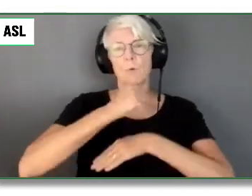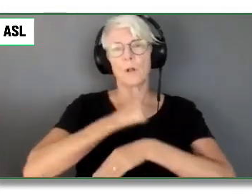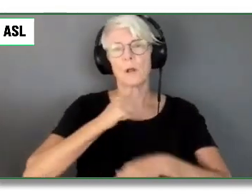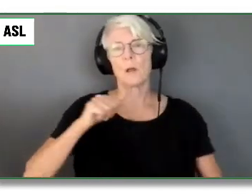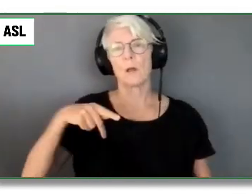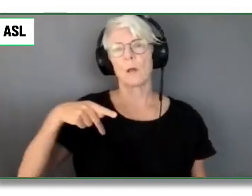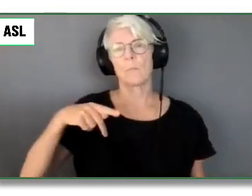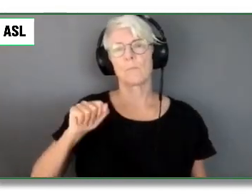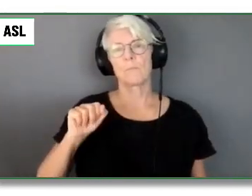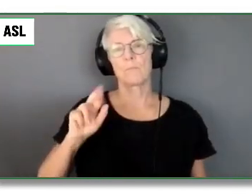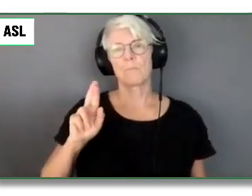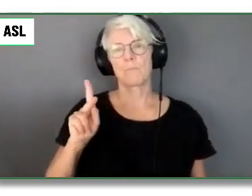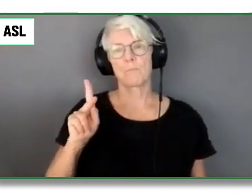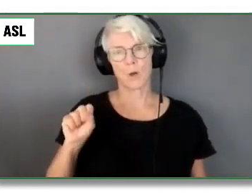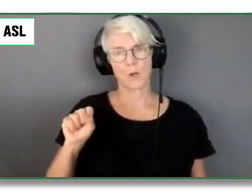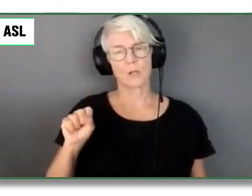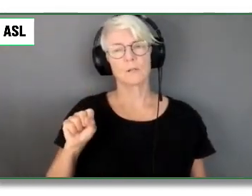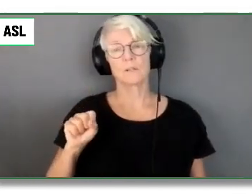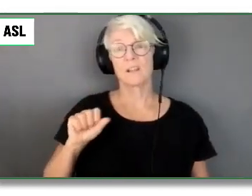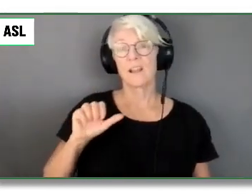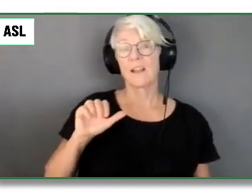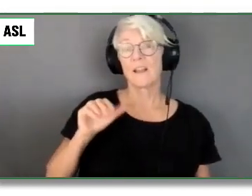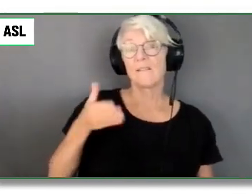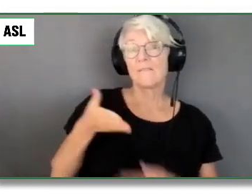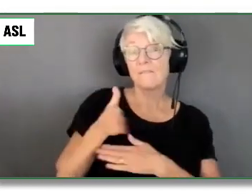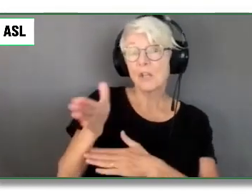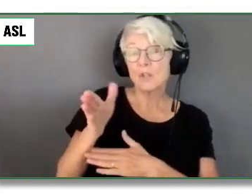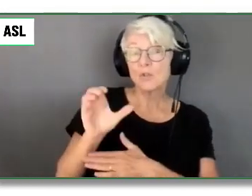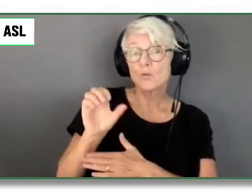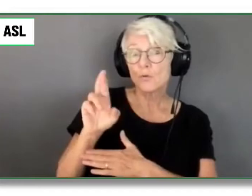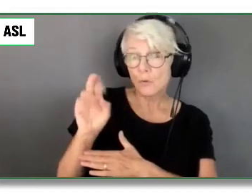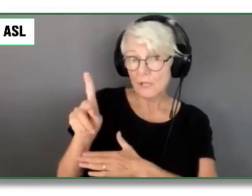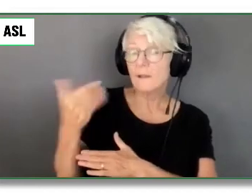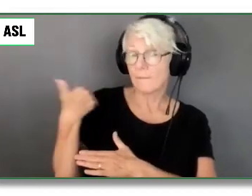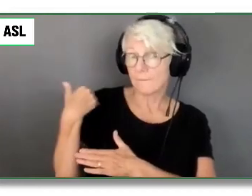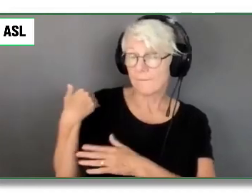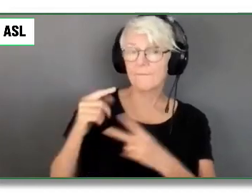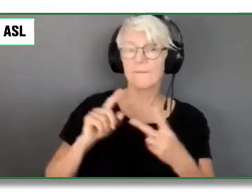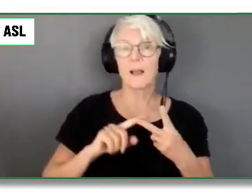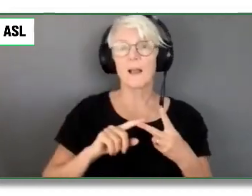system like Fish Creek Provincial Park and also now William Watson Lodge,